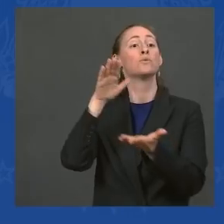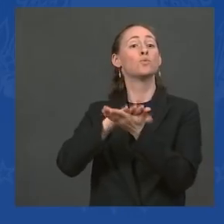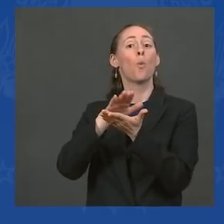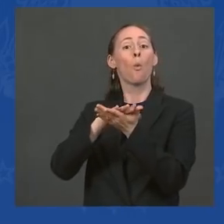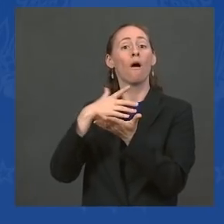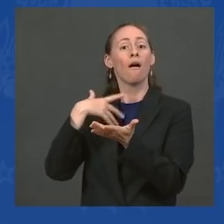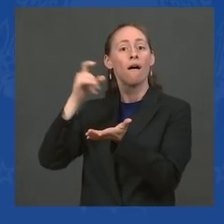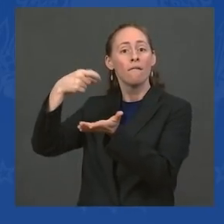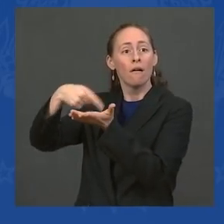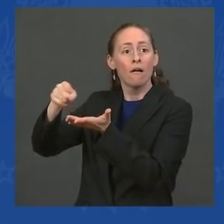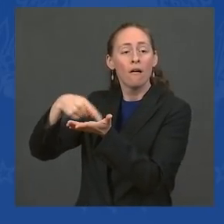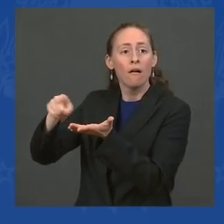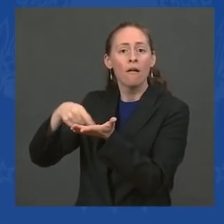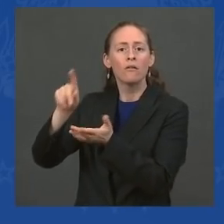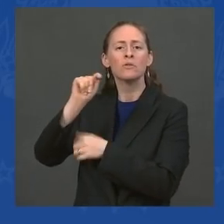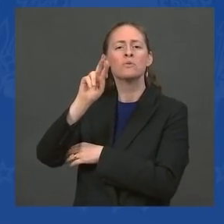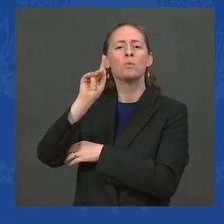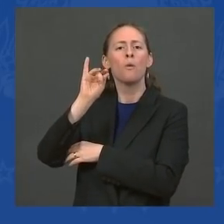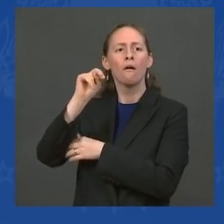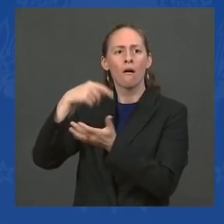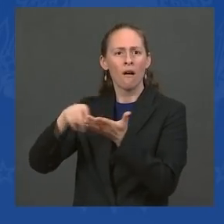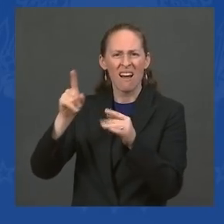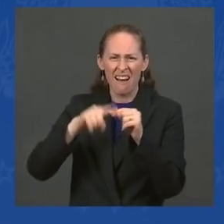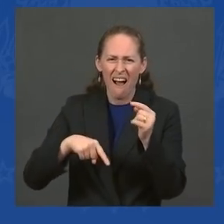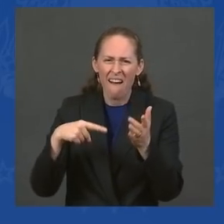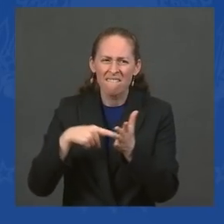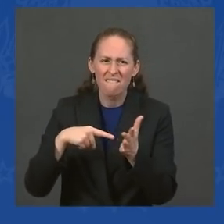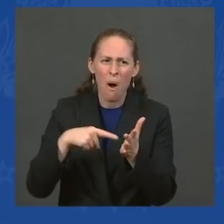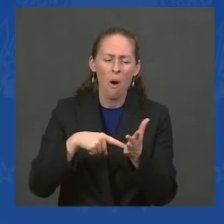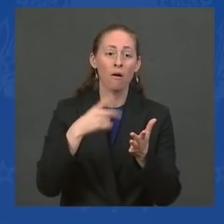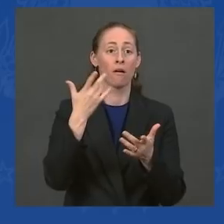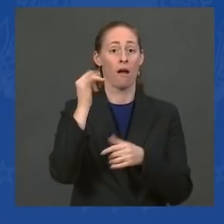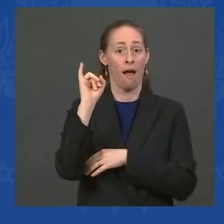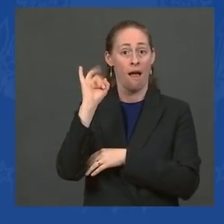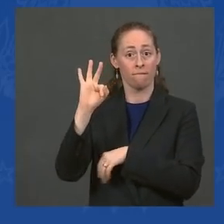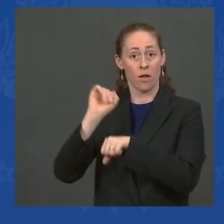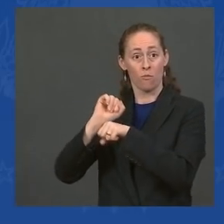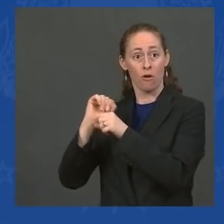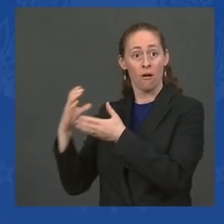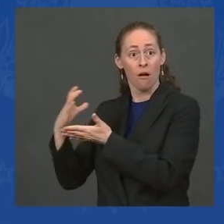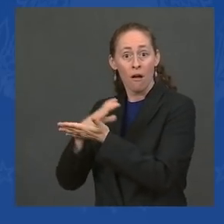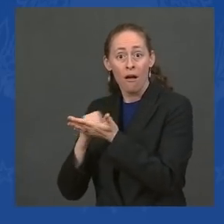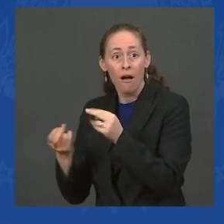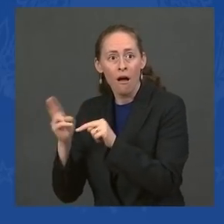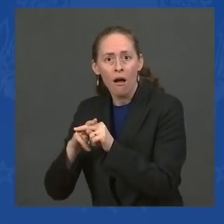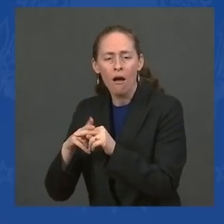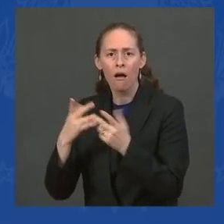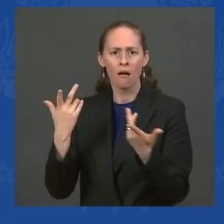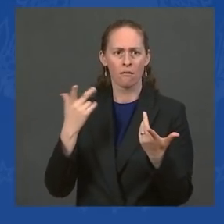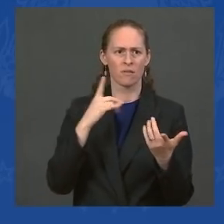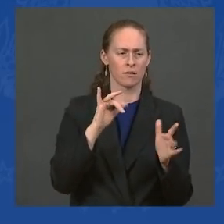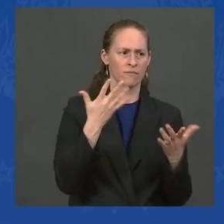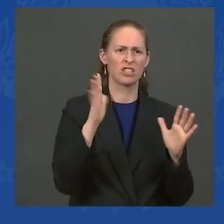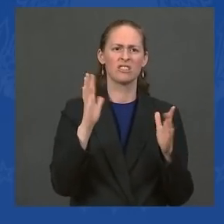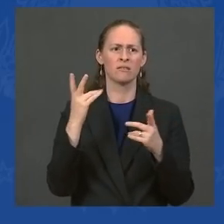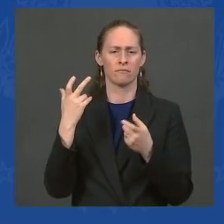We aren't able to raise wages for our teachers, and this makes recruiting nearly impossible.